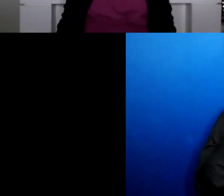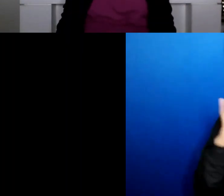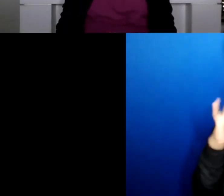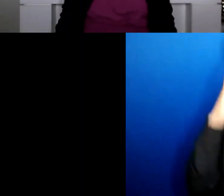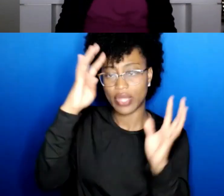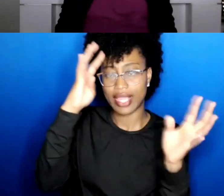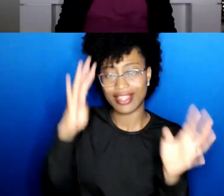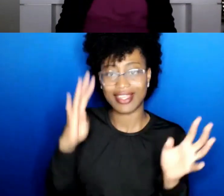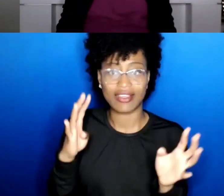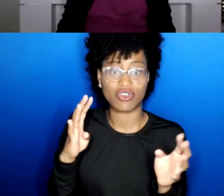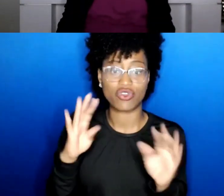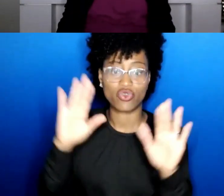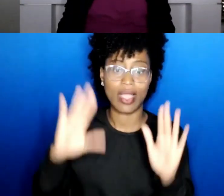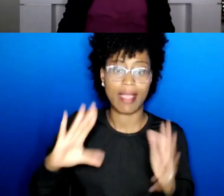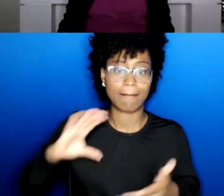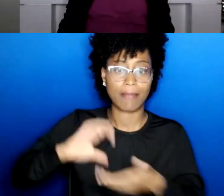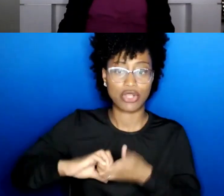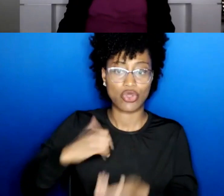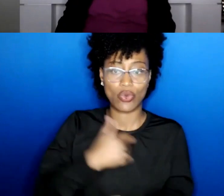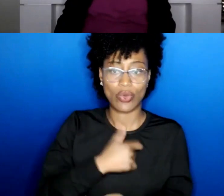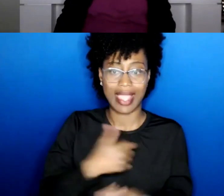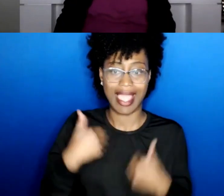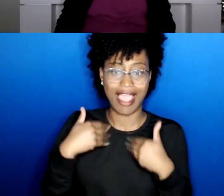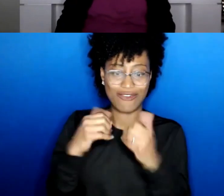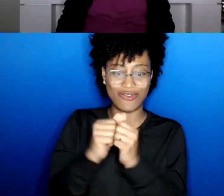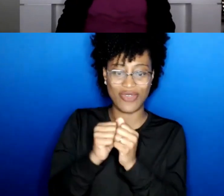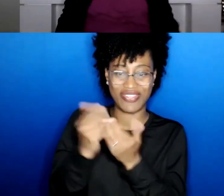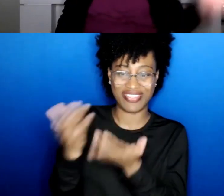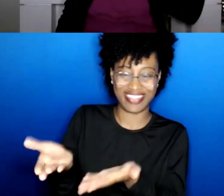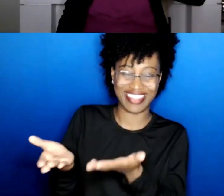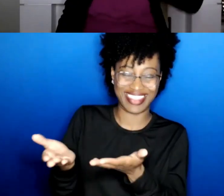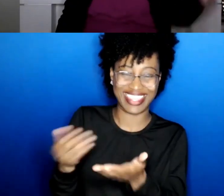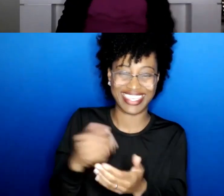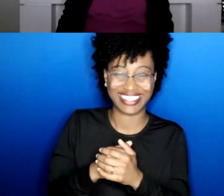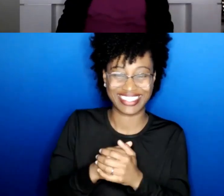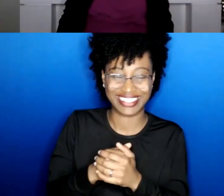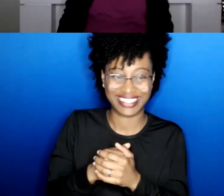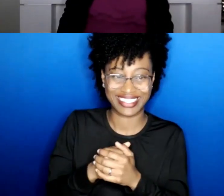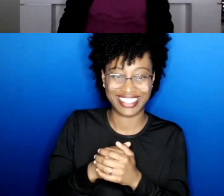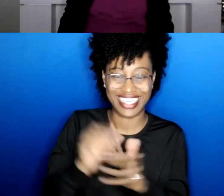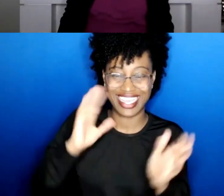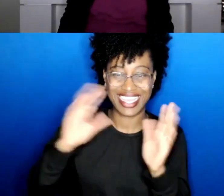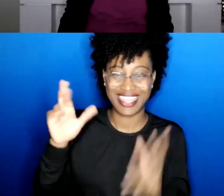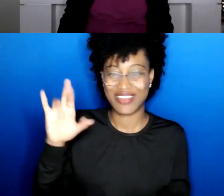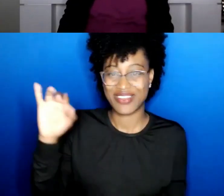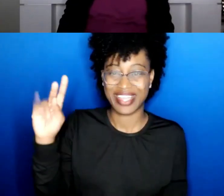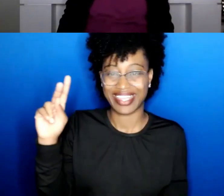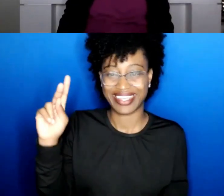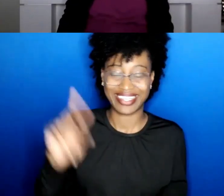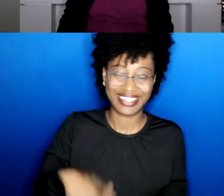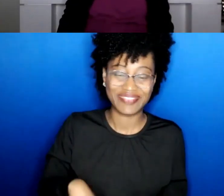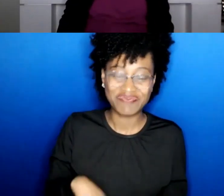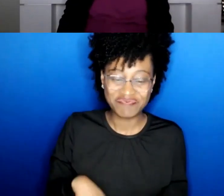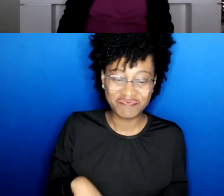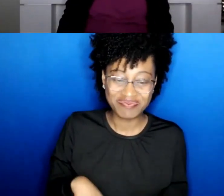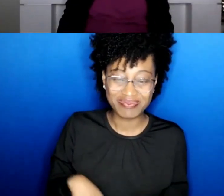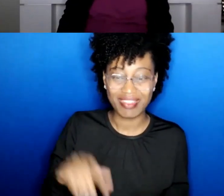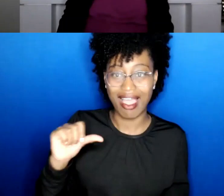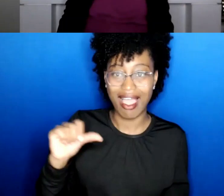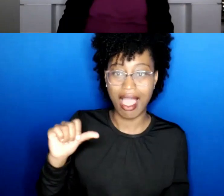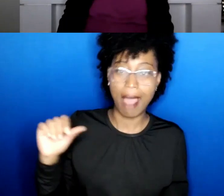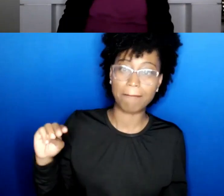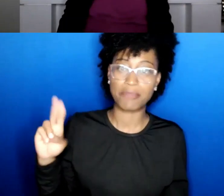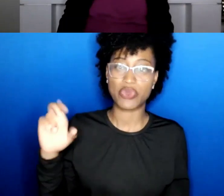partnership we have with aMuze. Hi, Rick. 06:27:19 He is in Finland.